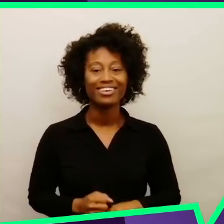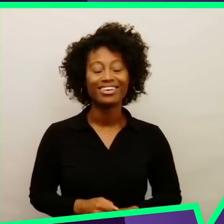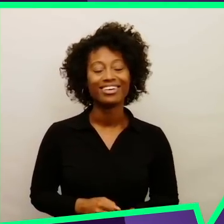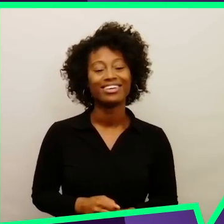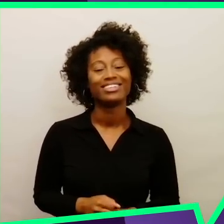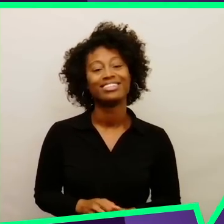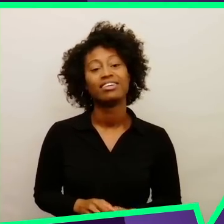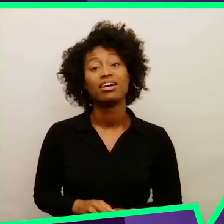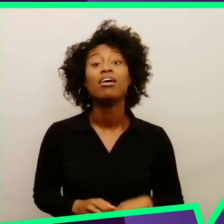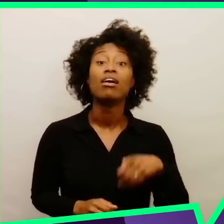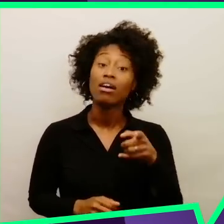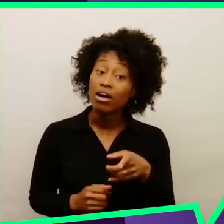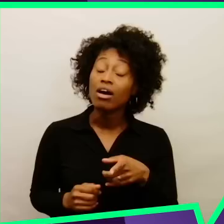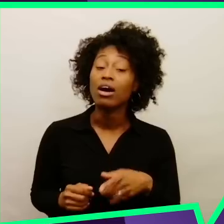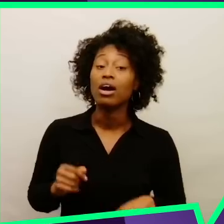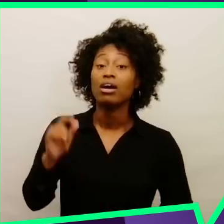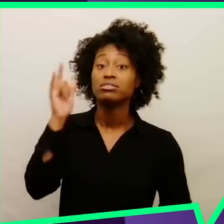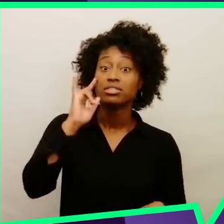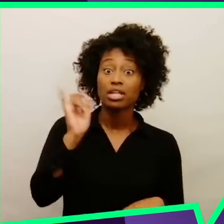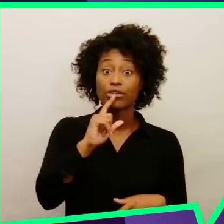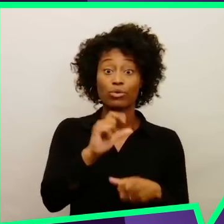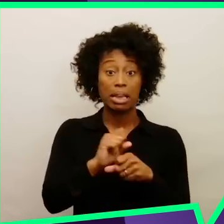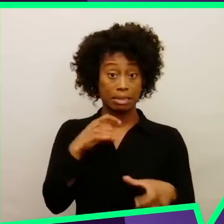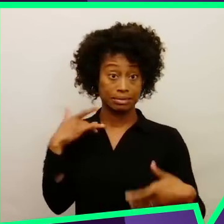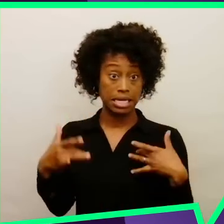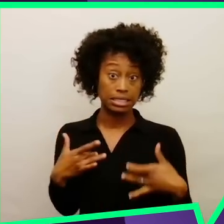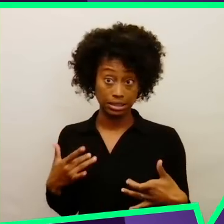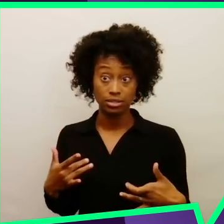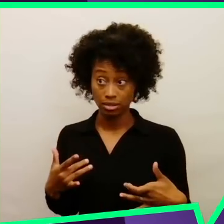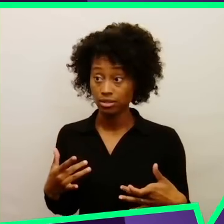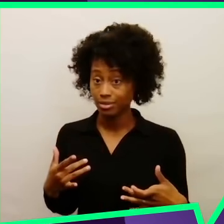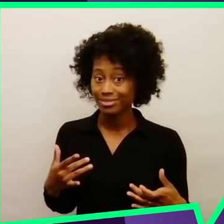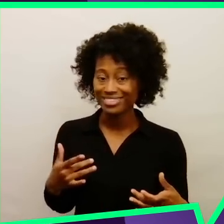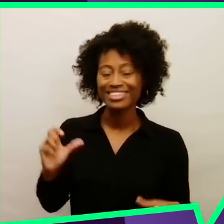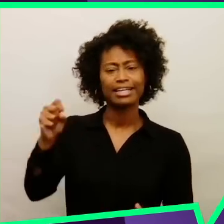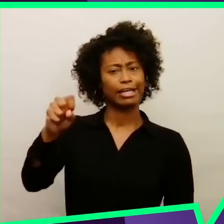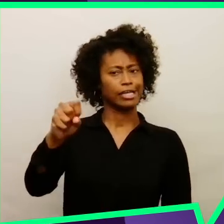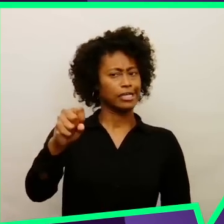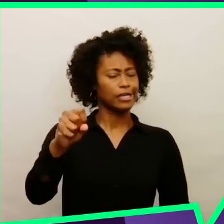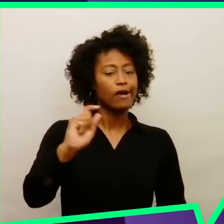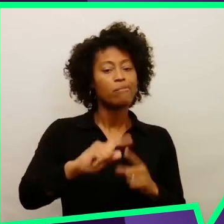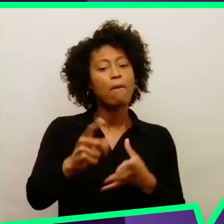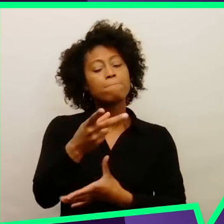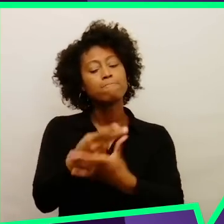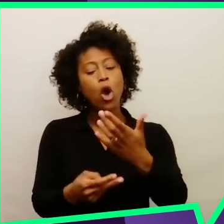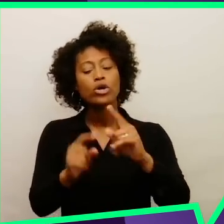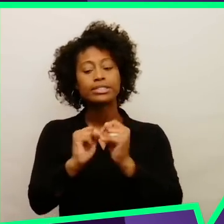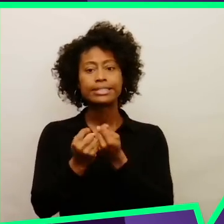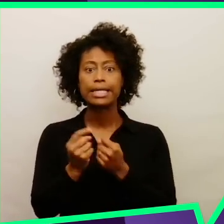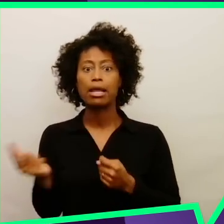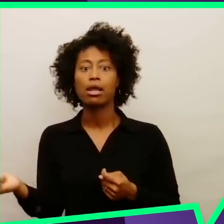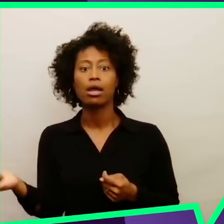It looks like they really are really excited. Because both teams are going back and forth. They are.